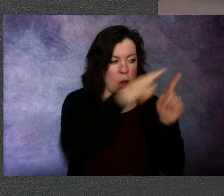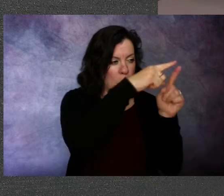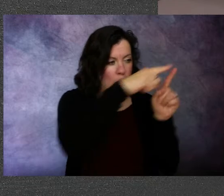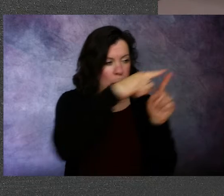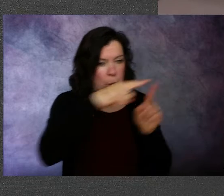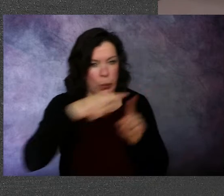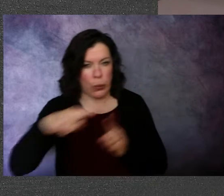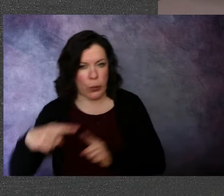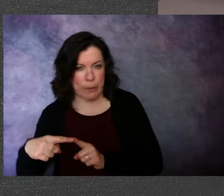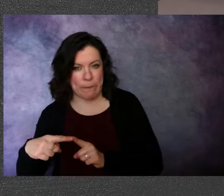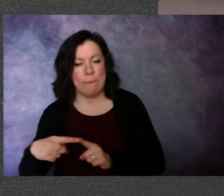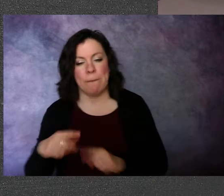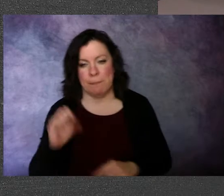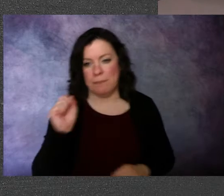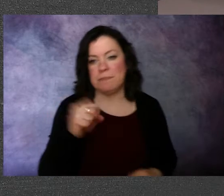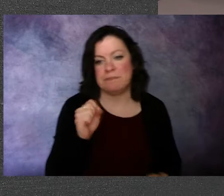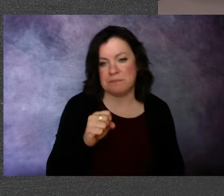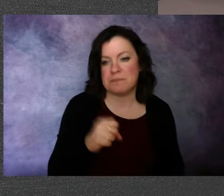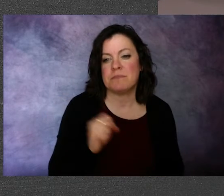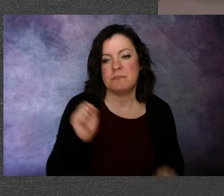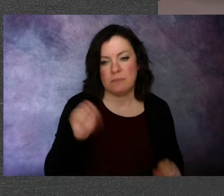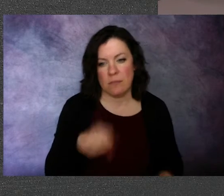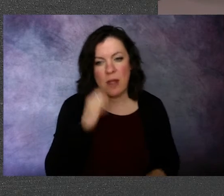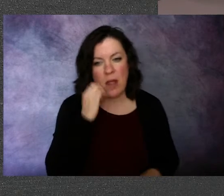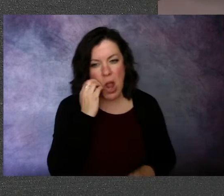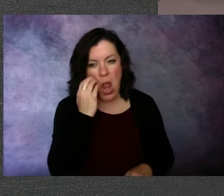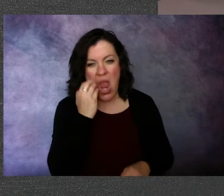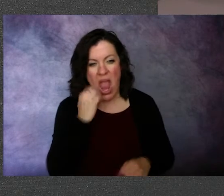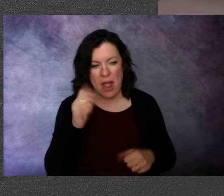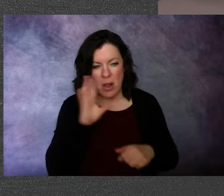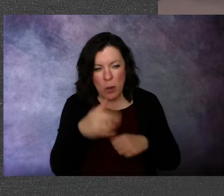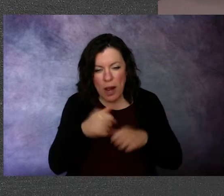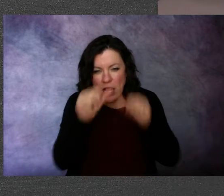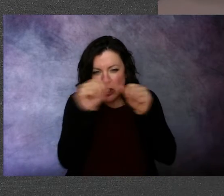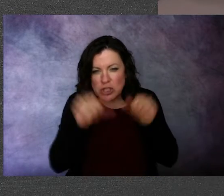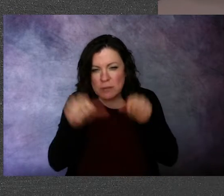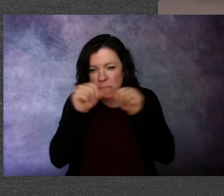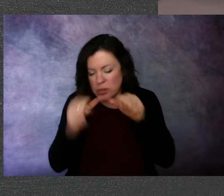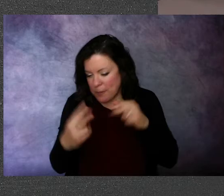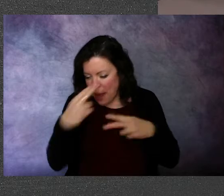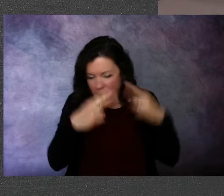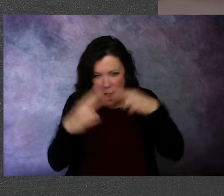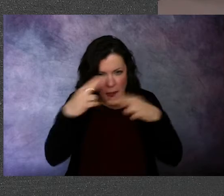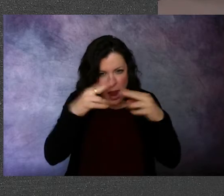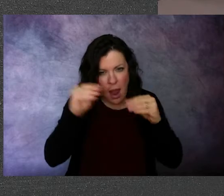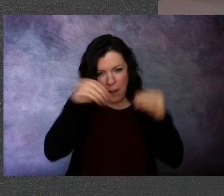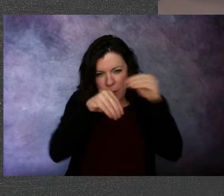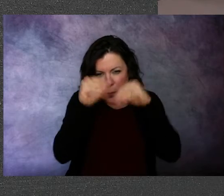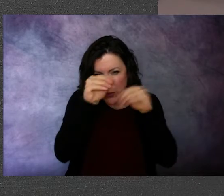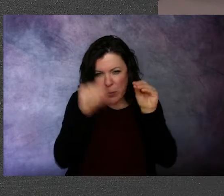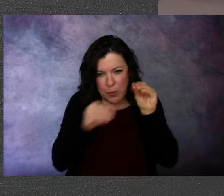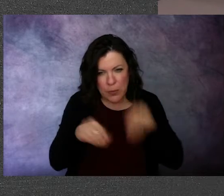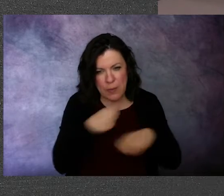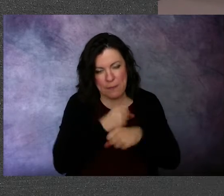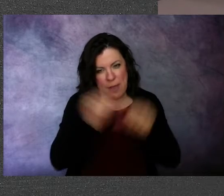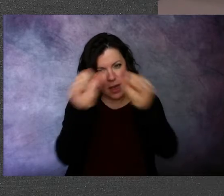get some triangles, and put it all together to get our stegosaurus. Well go get your supplies,